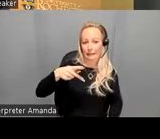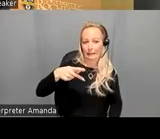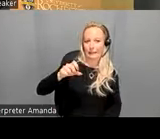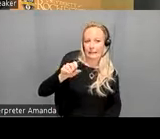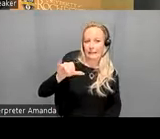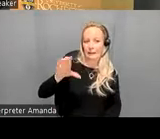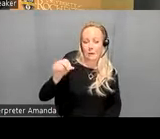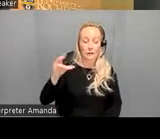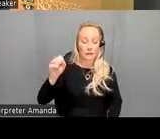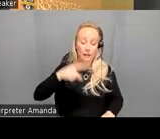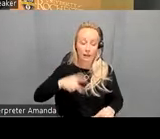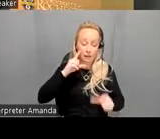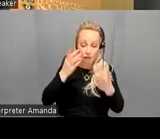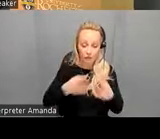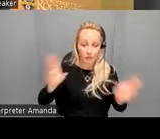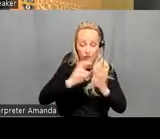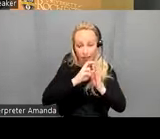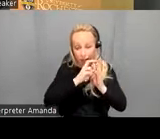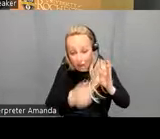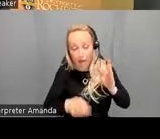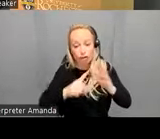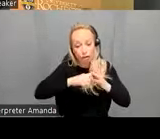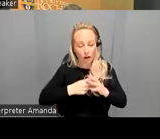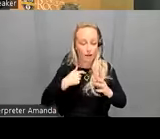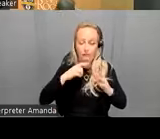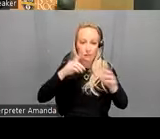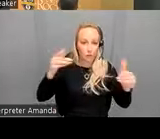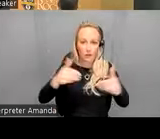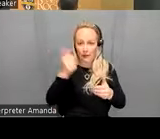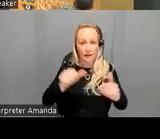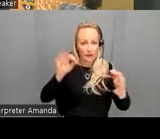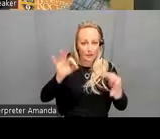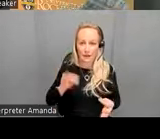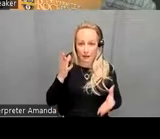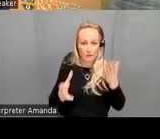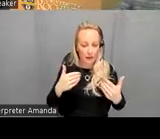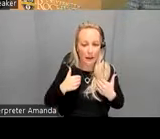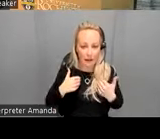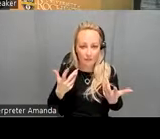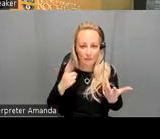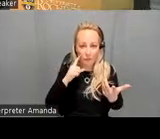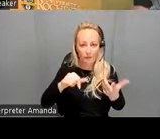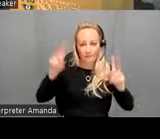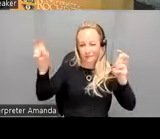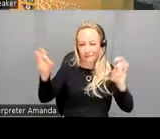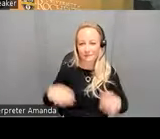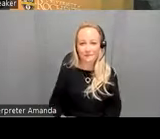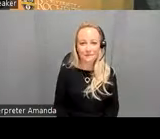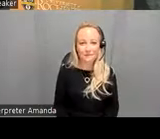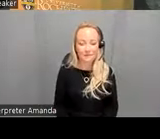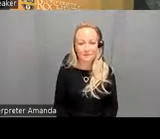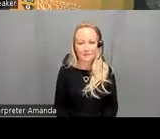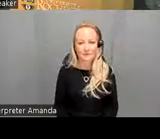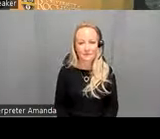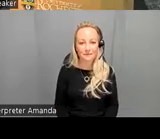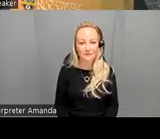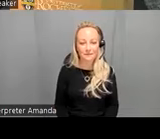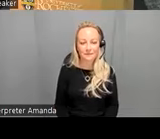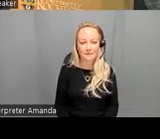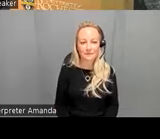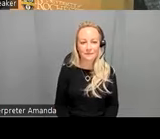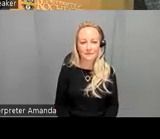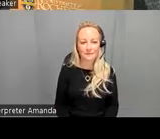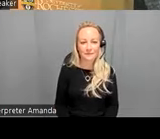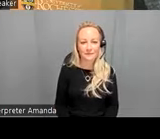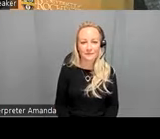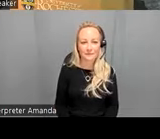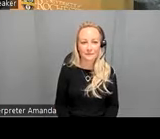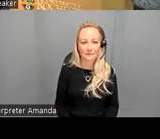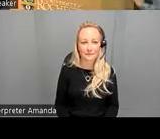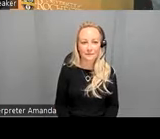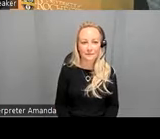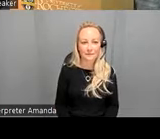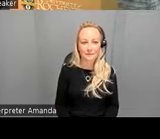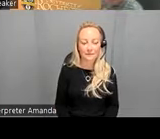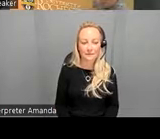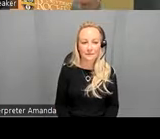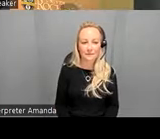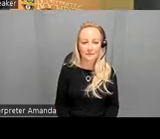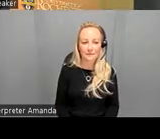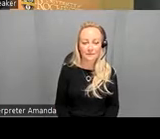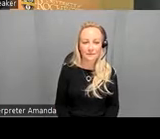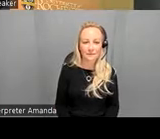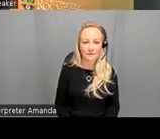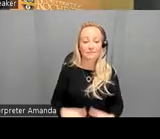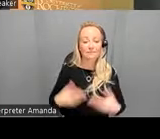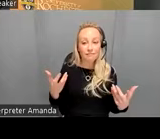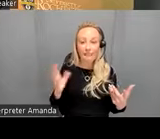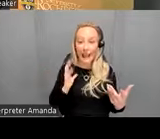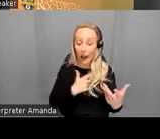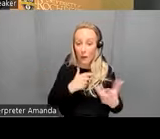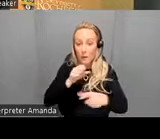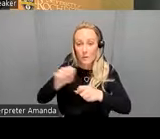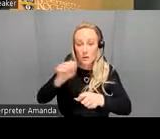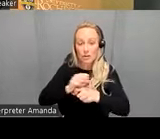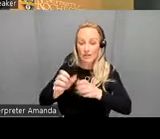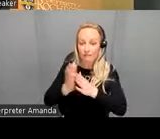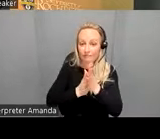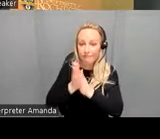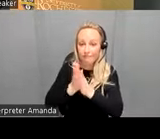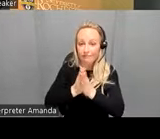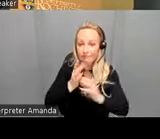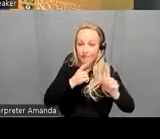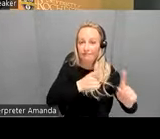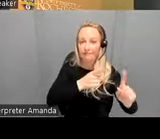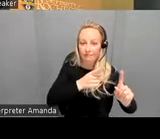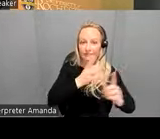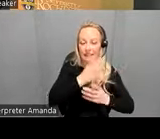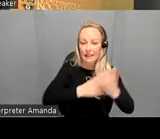have so our work uh was motivated some by some prior studies uh looking at resling